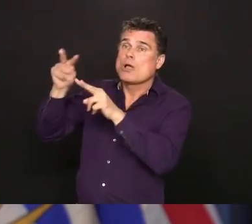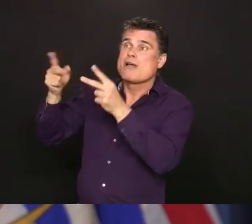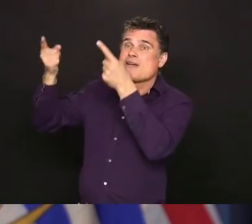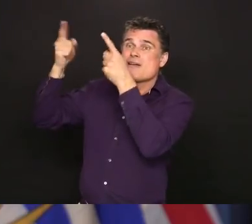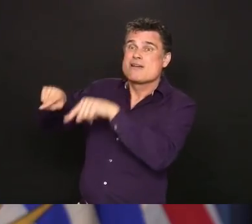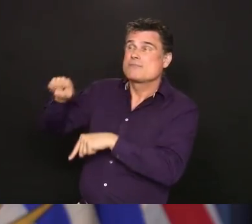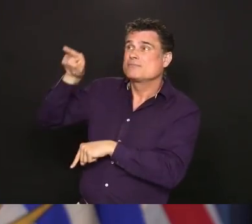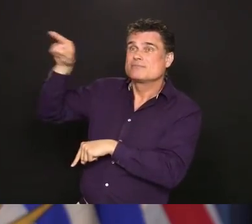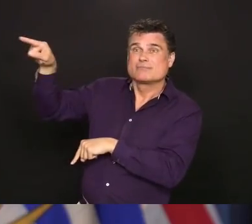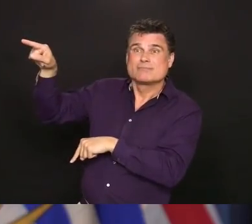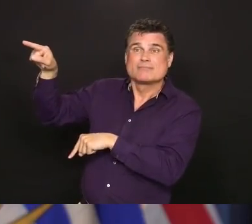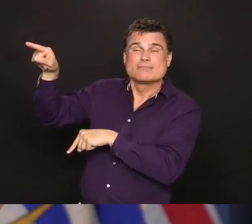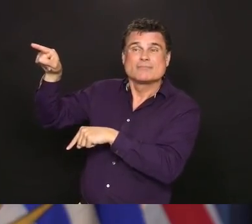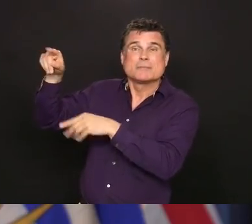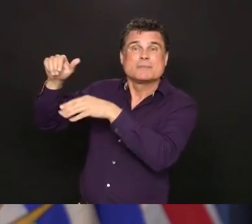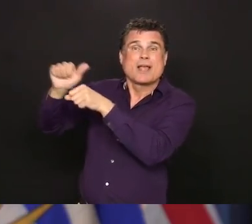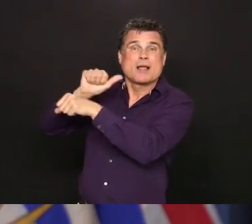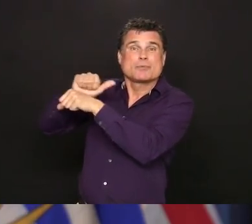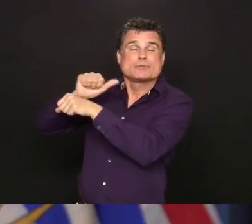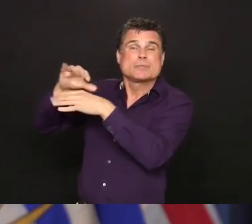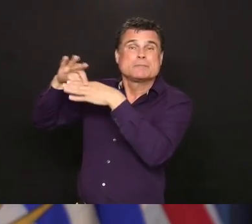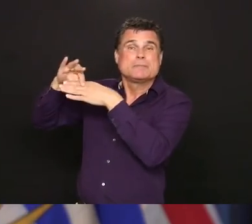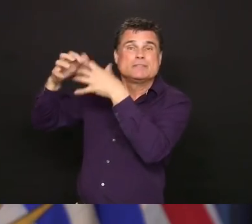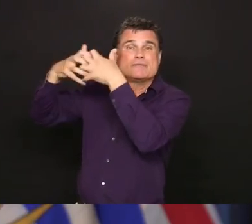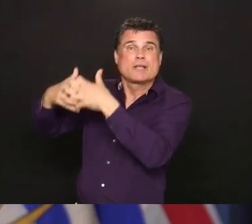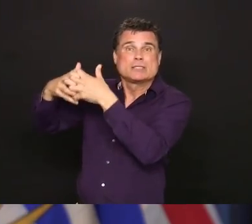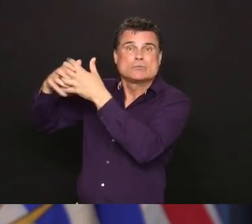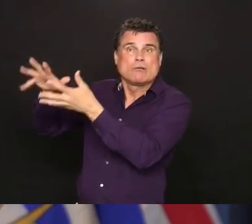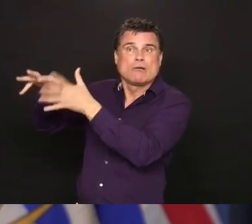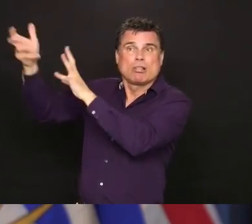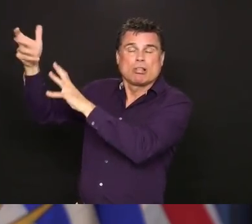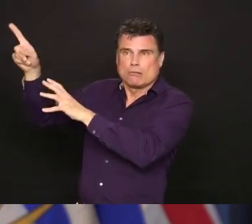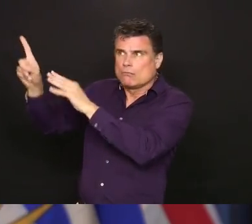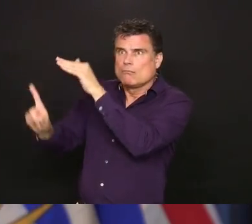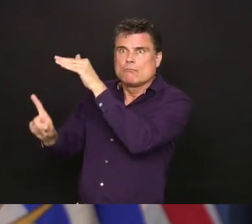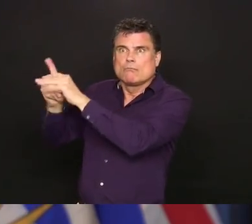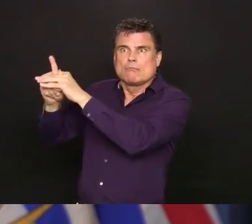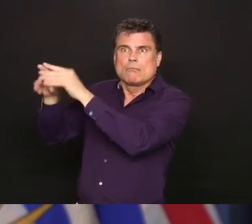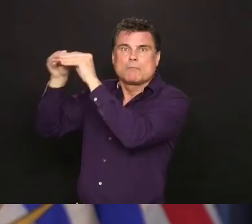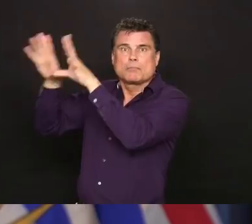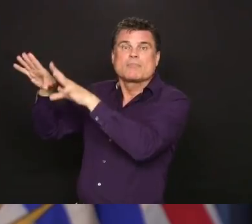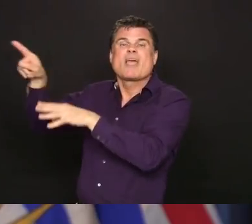One of the differences is we don't have the same communal living concept here with these plants